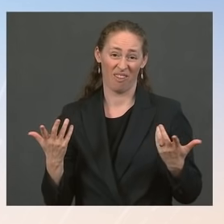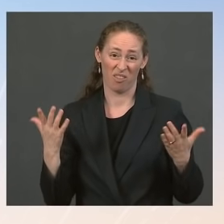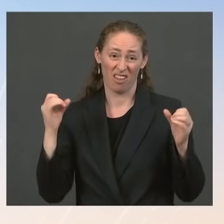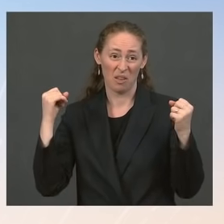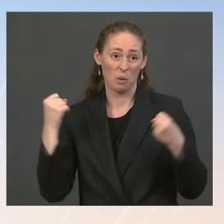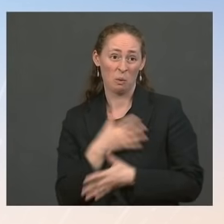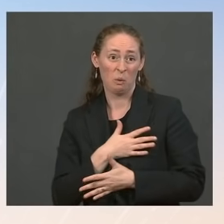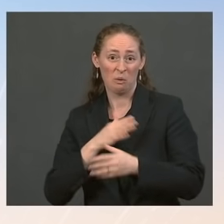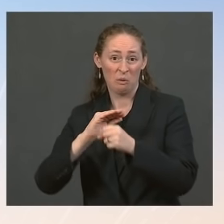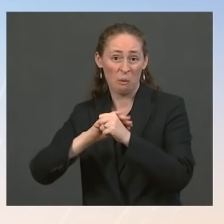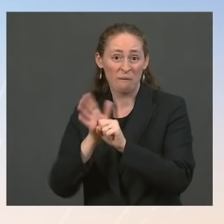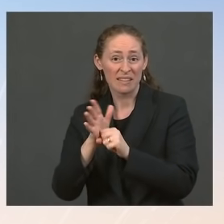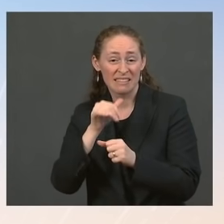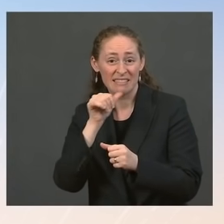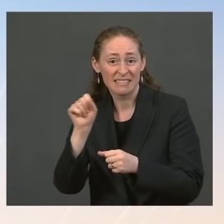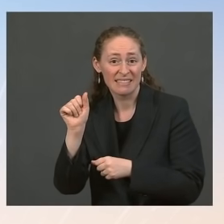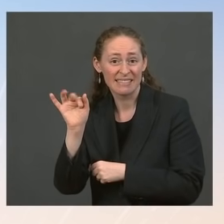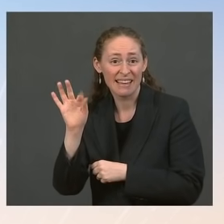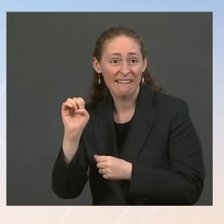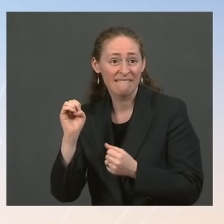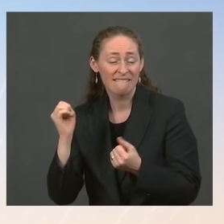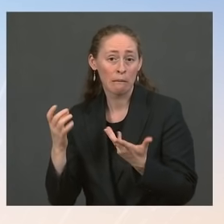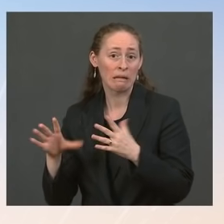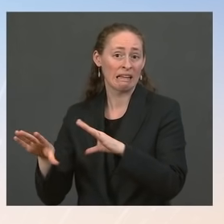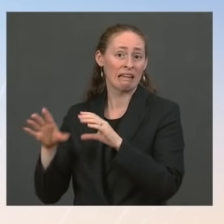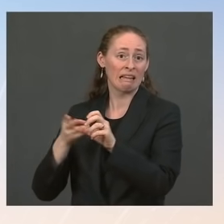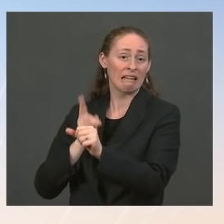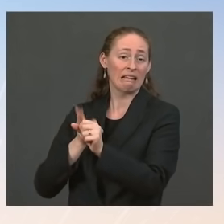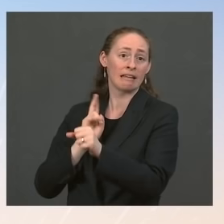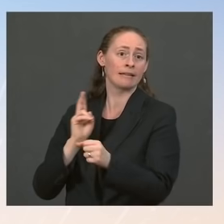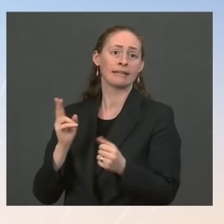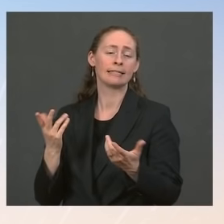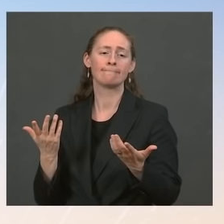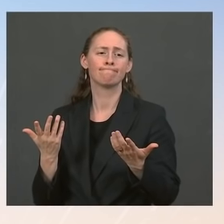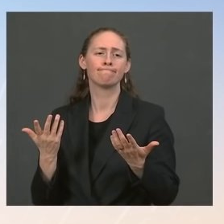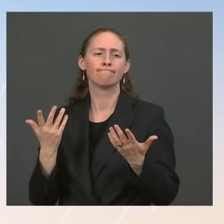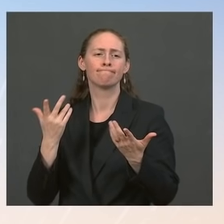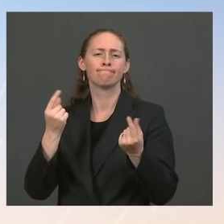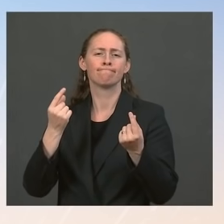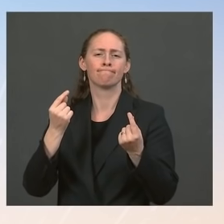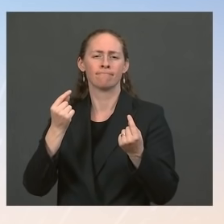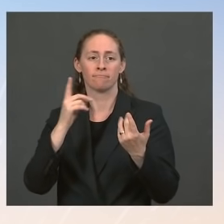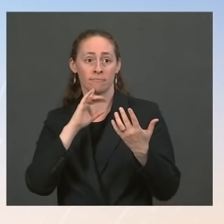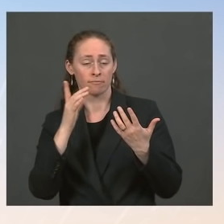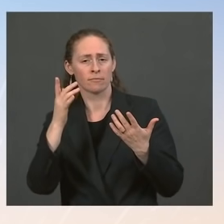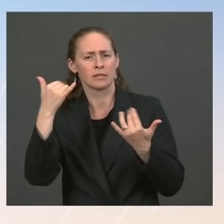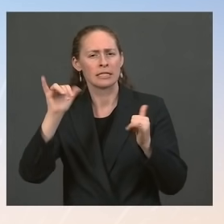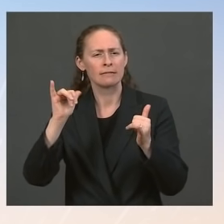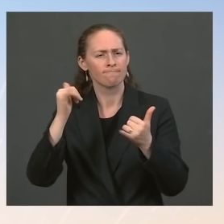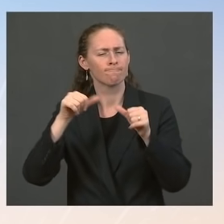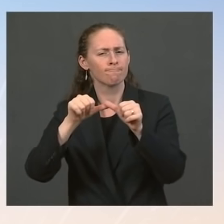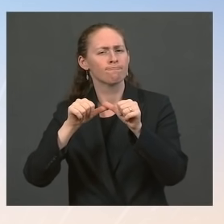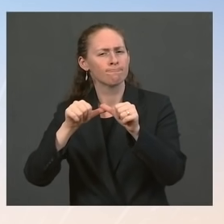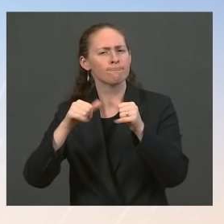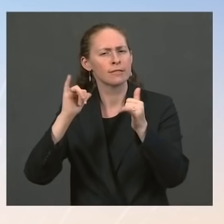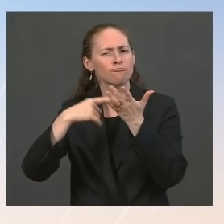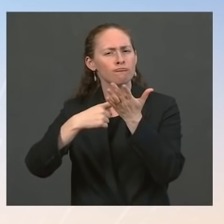So, I'm not going to prioritize from here as the bill -- as discussions are ongoing, but certainly it was a priority to the President,